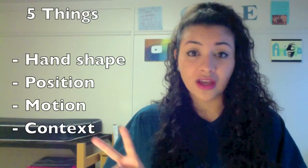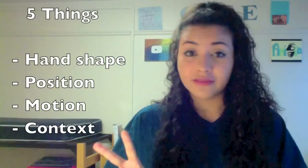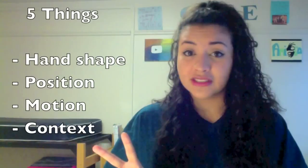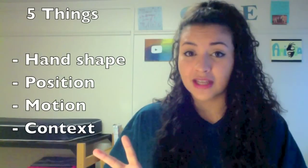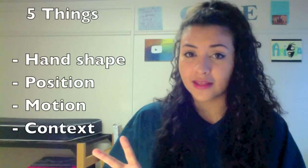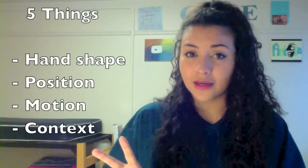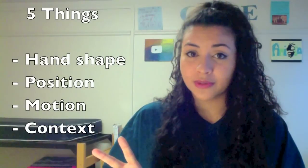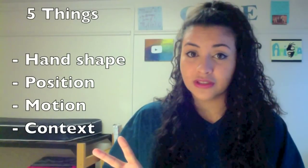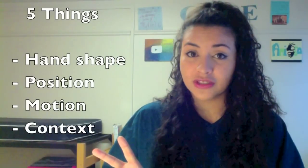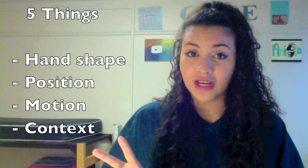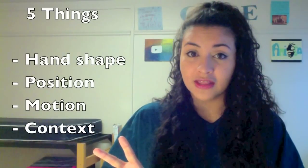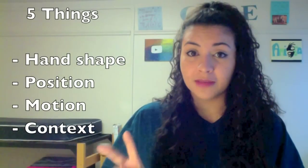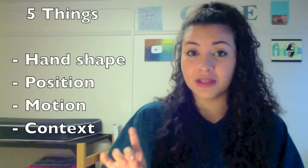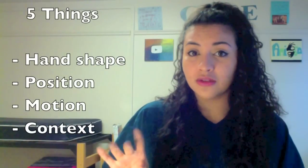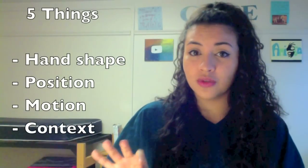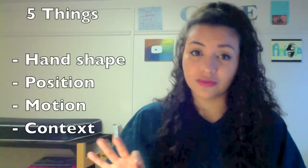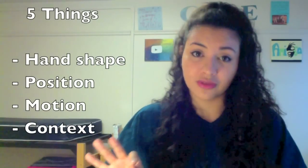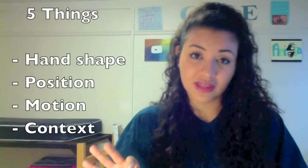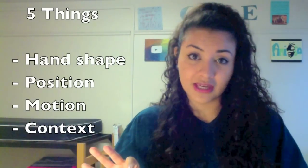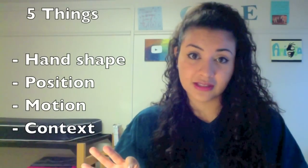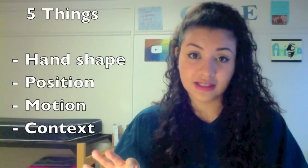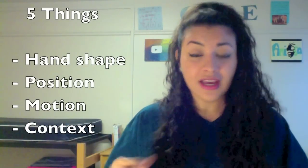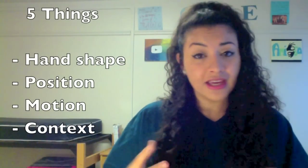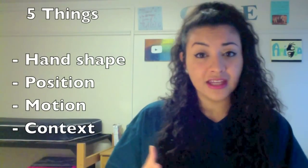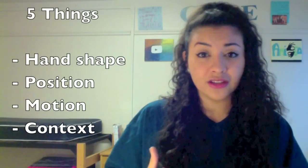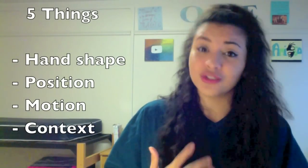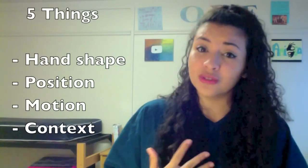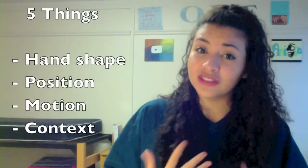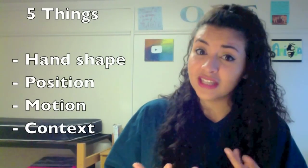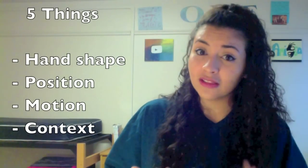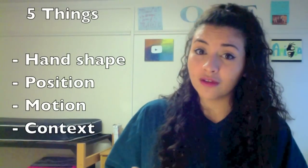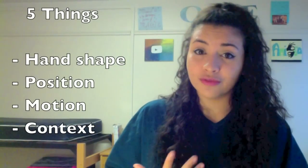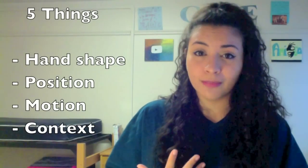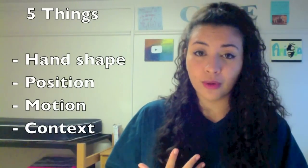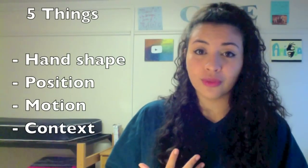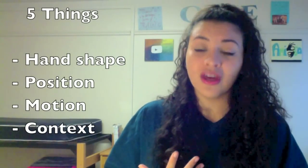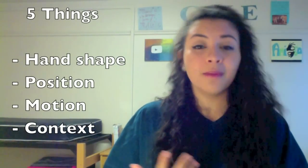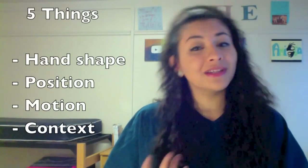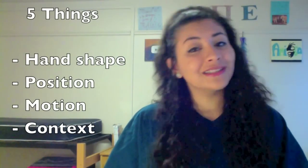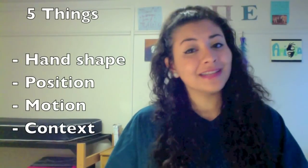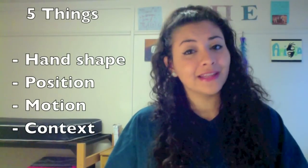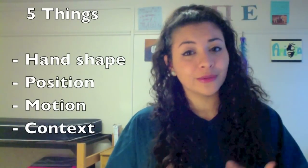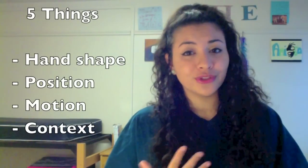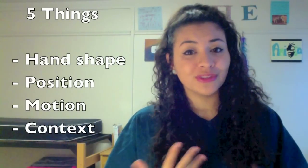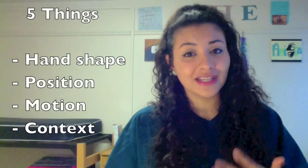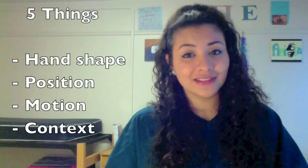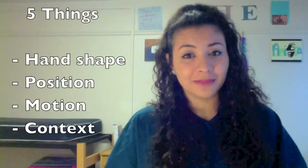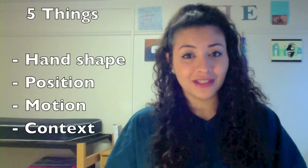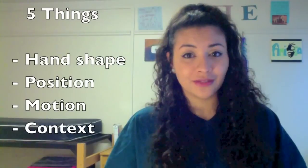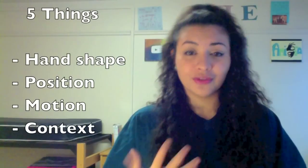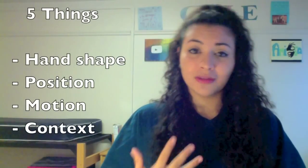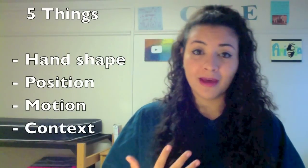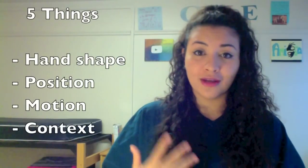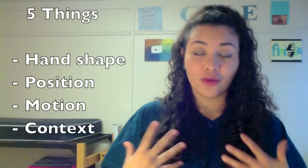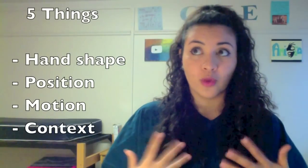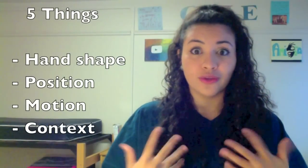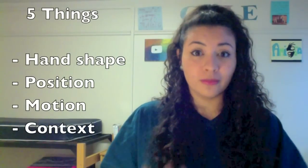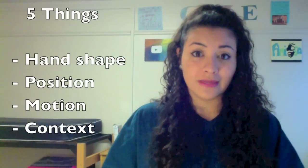signs for "love" in sign language and they mean two different things. In English you'd say love for both but in sign language you'd sign something different depending on what